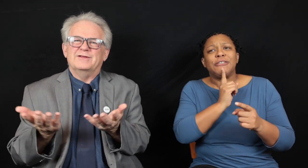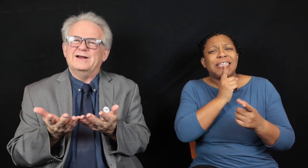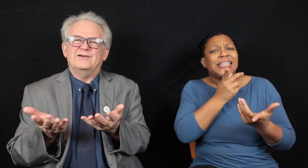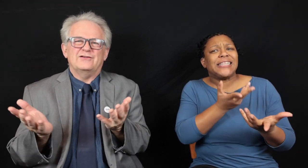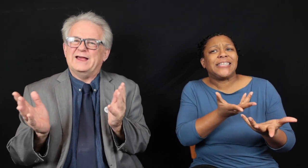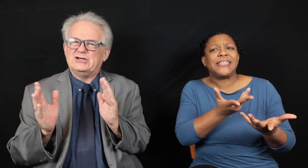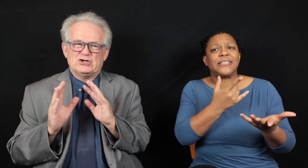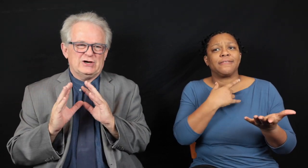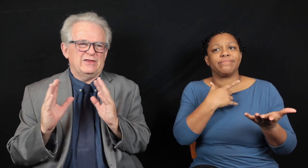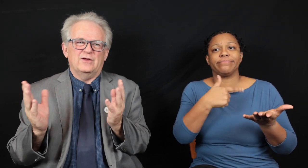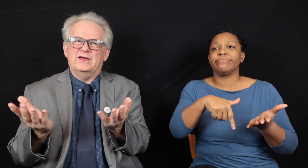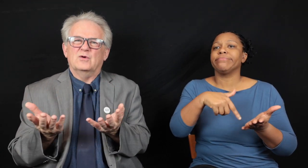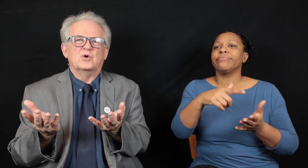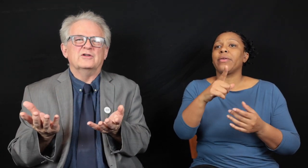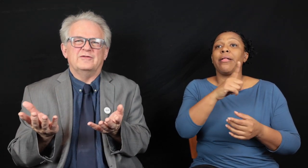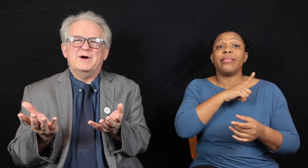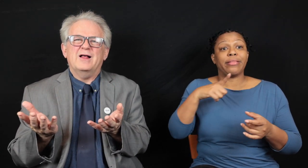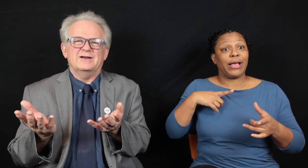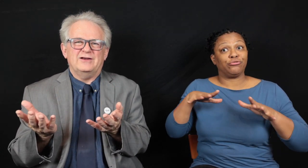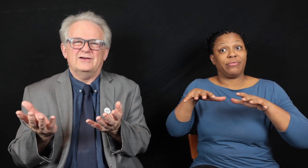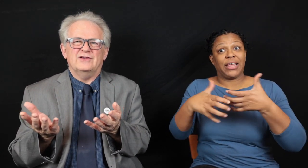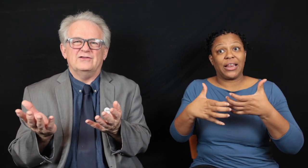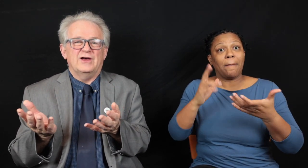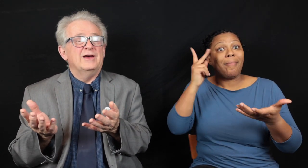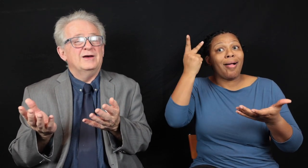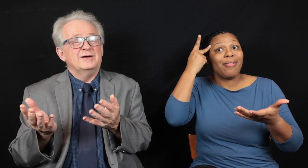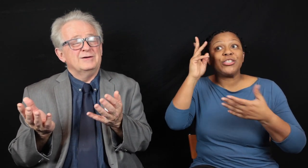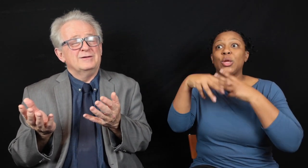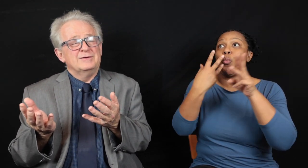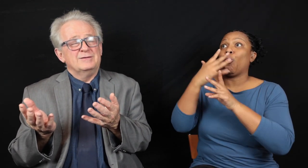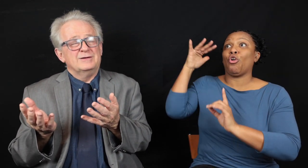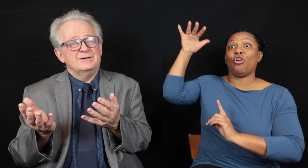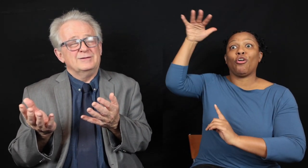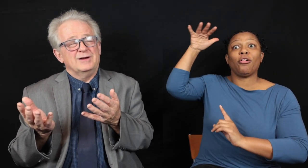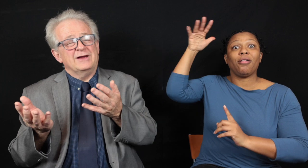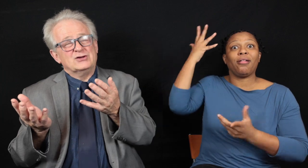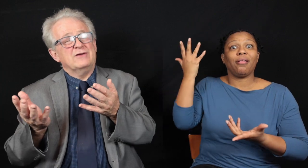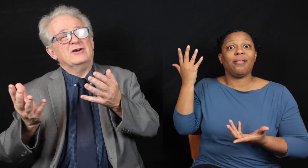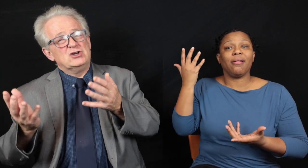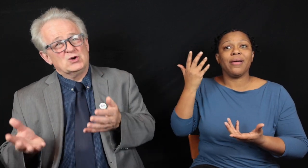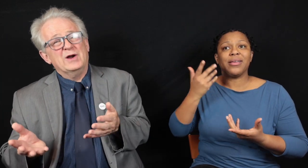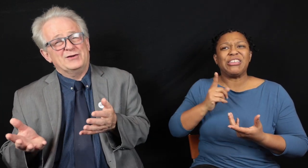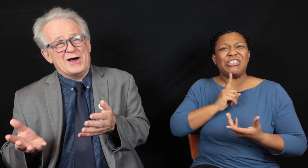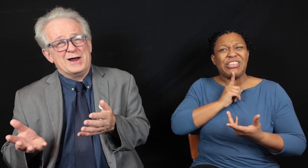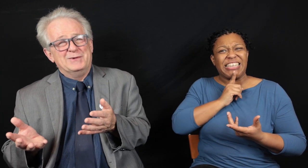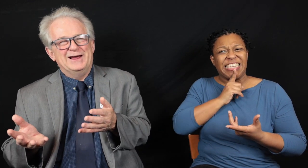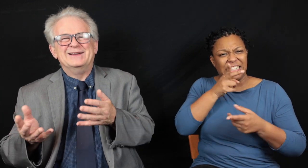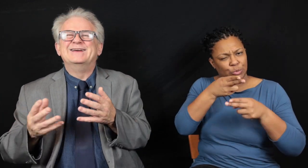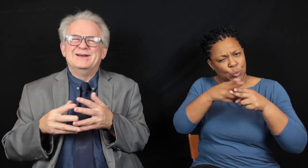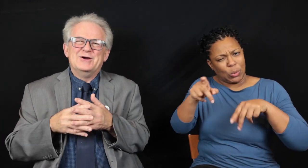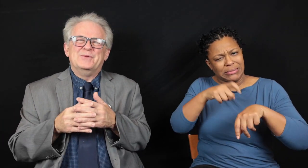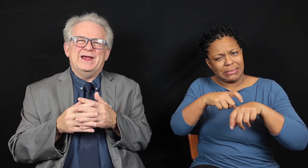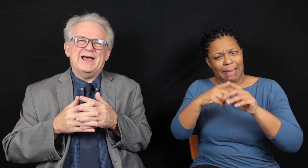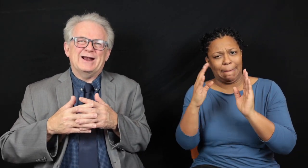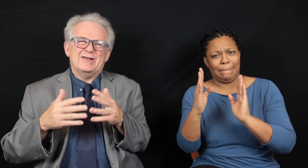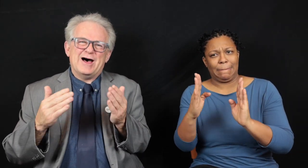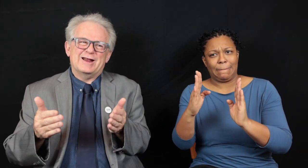the legislature and in the world of politics is actually a very short time. We had a lot